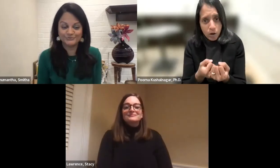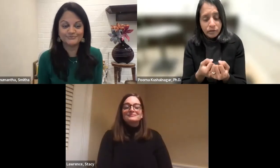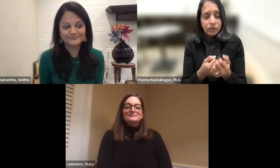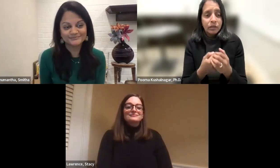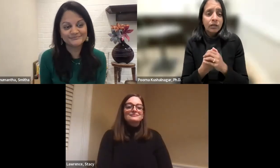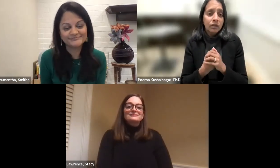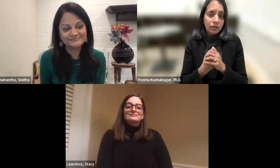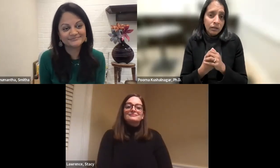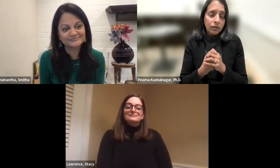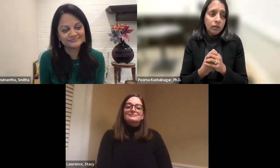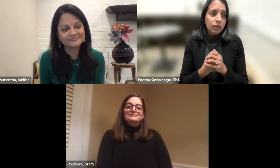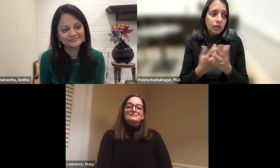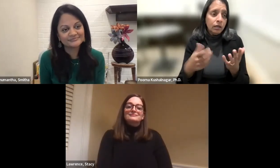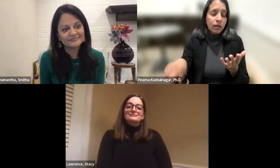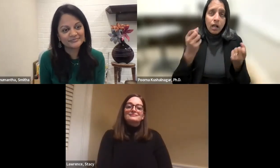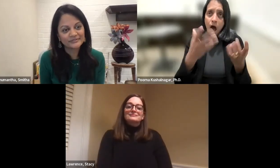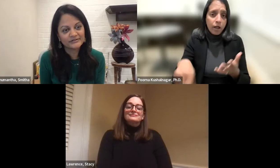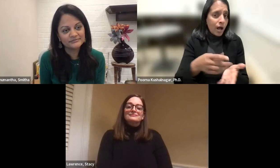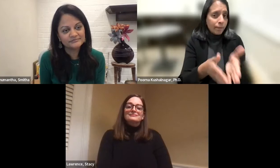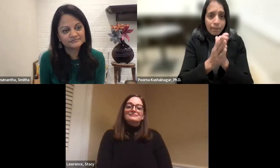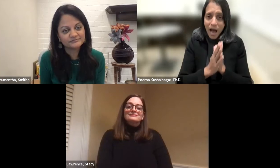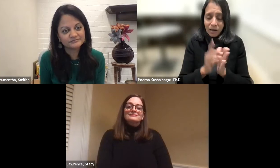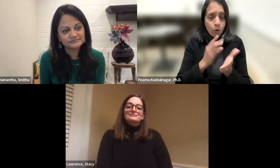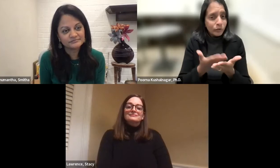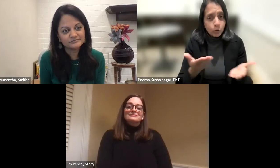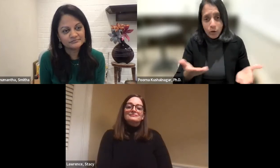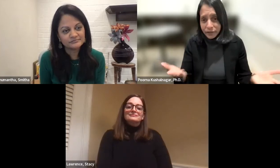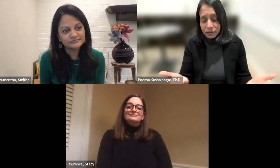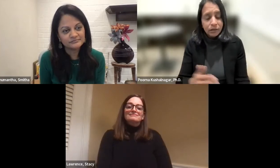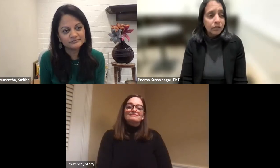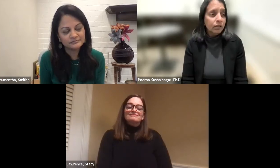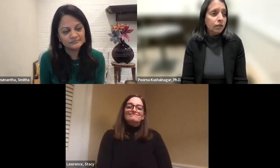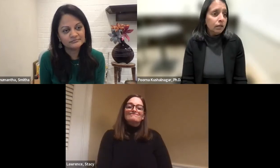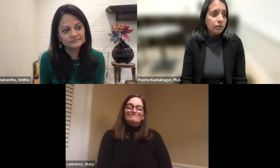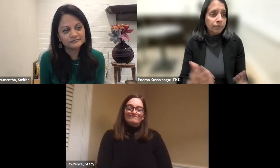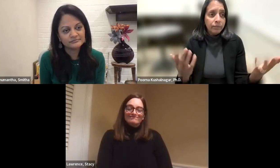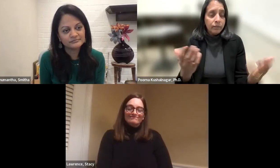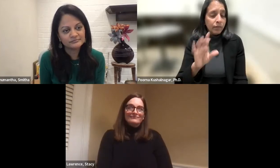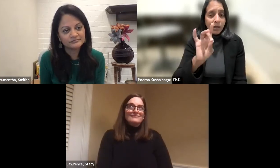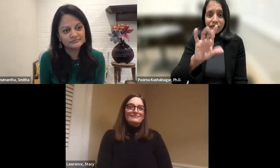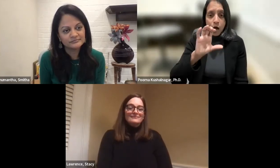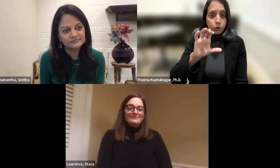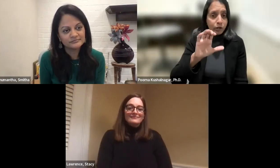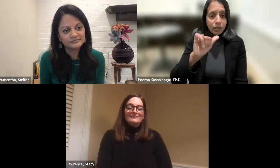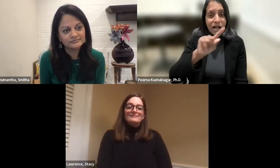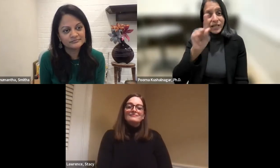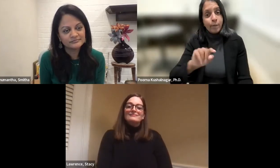They need support. A lot of them are asking for resources.